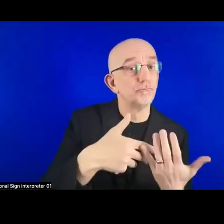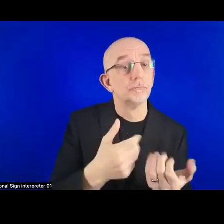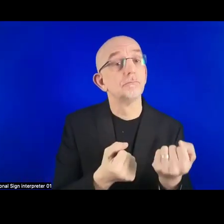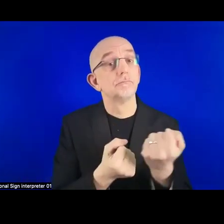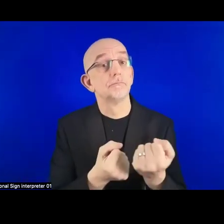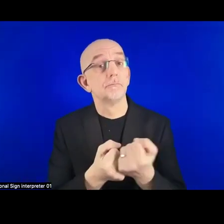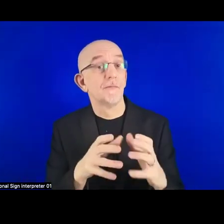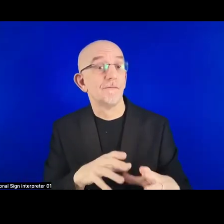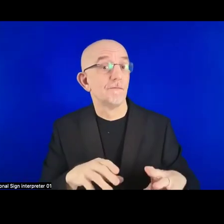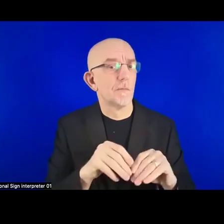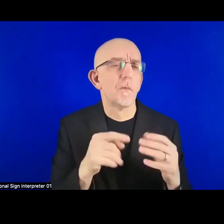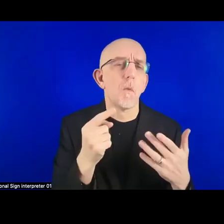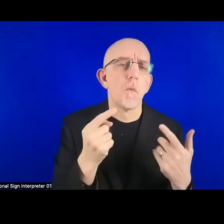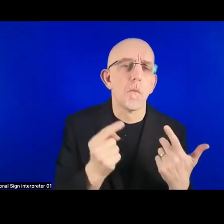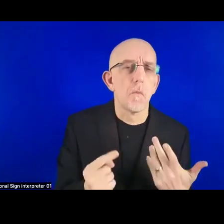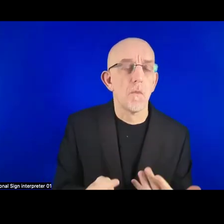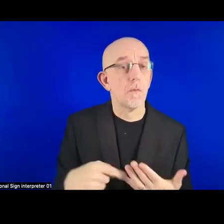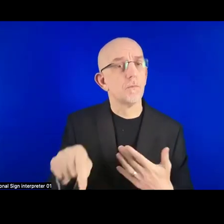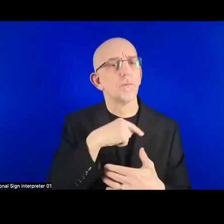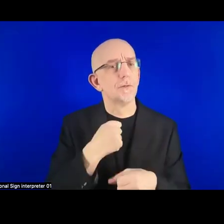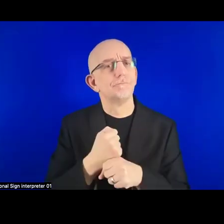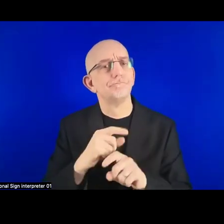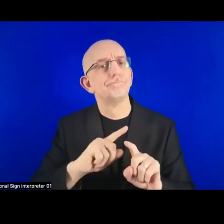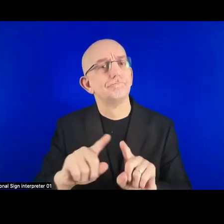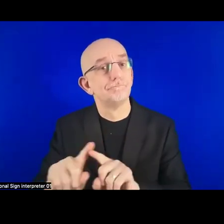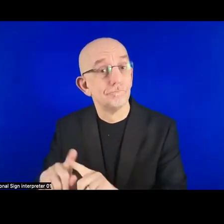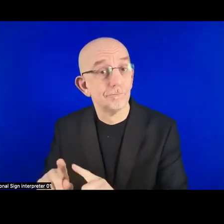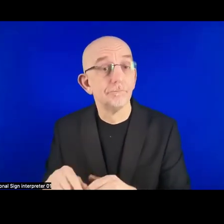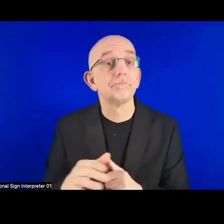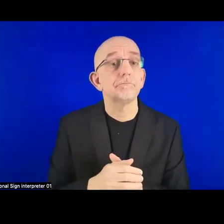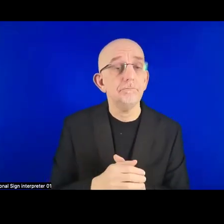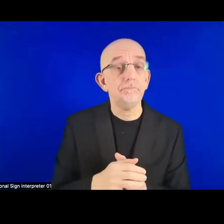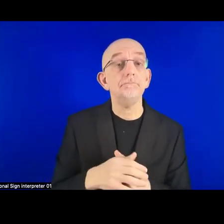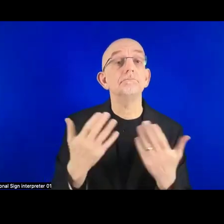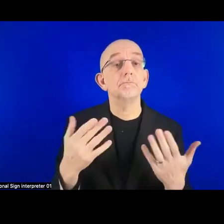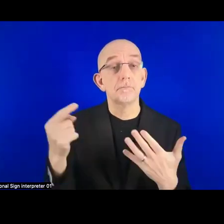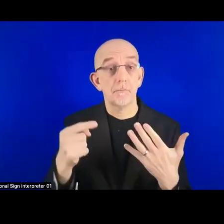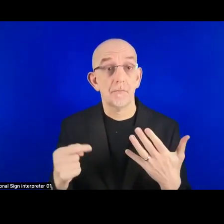emerging areas, are care and support for example, which is a very important topic for